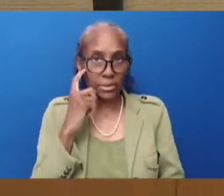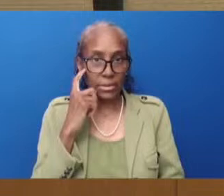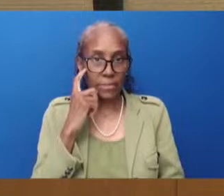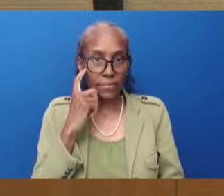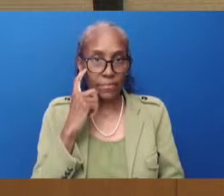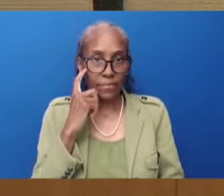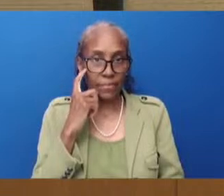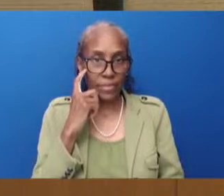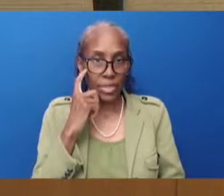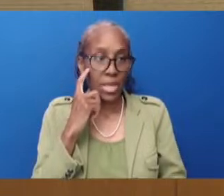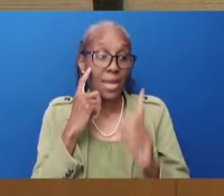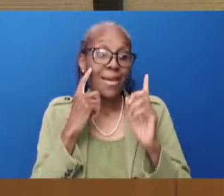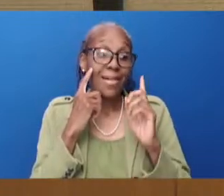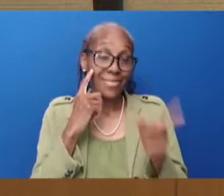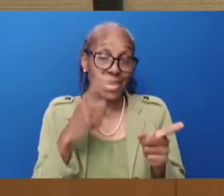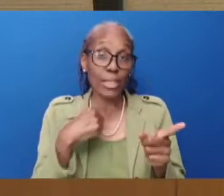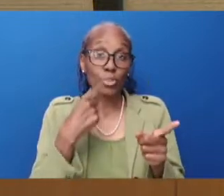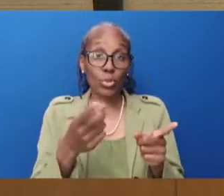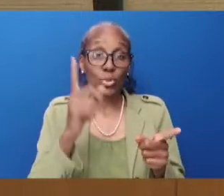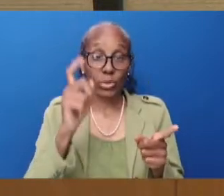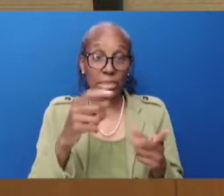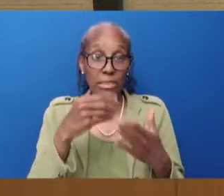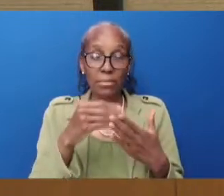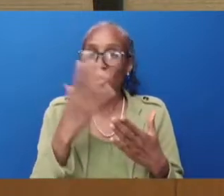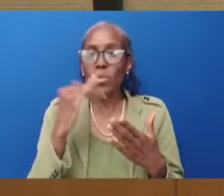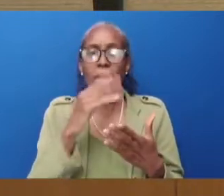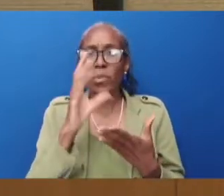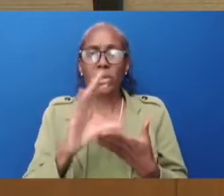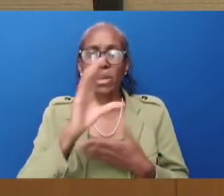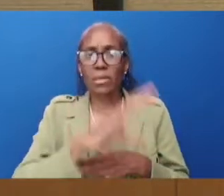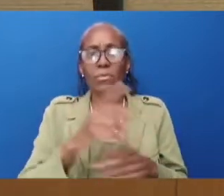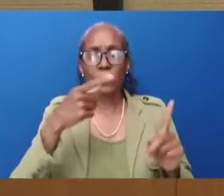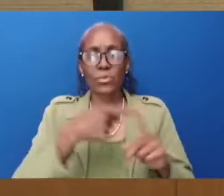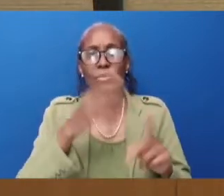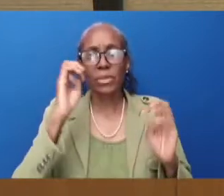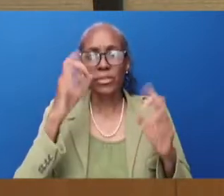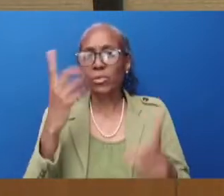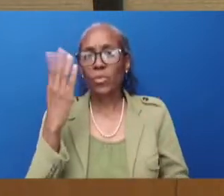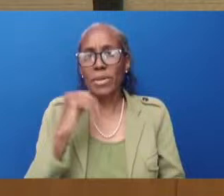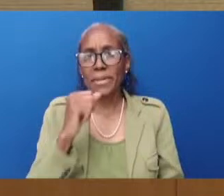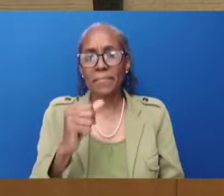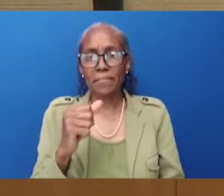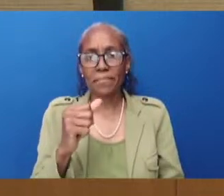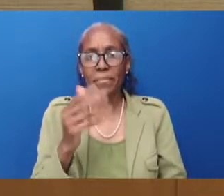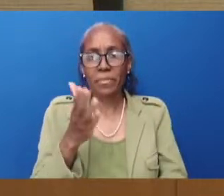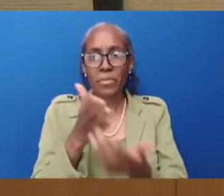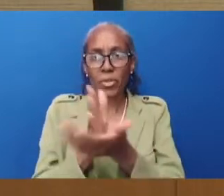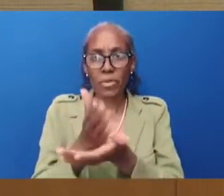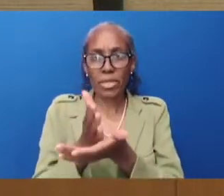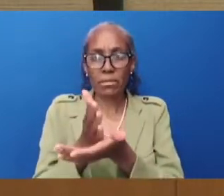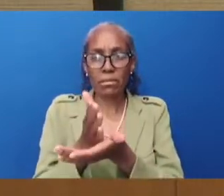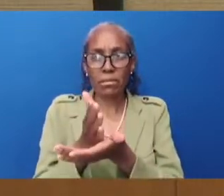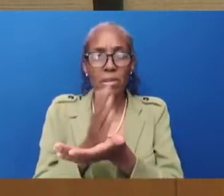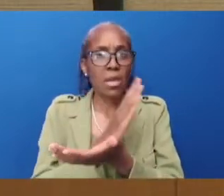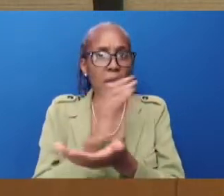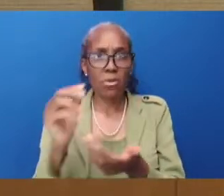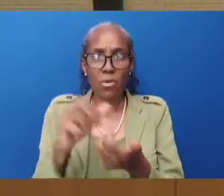IT DOESN'T MAKE ANY SENSE. THEY TOLD YOU THAT THEY NEEDED IT.